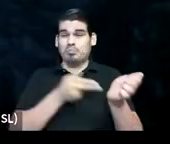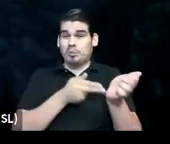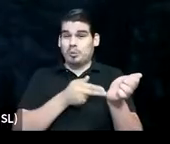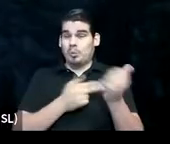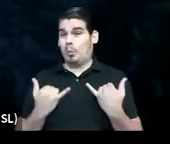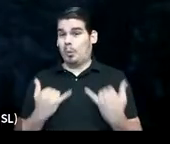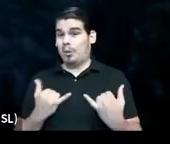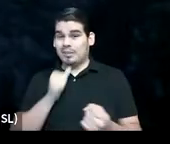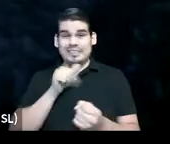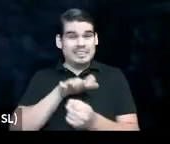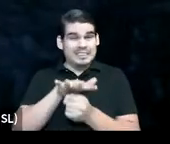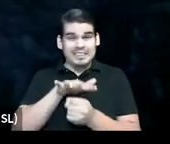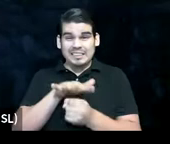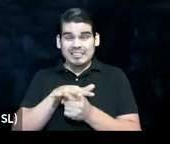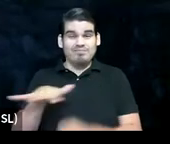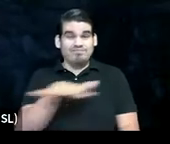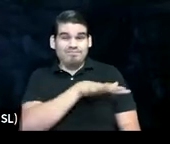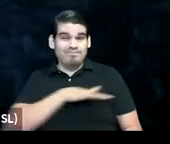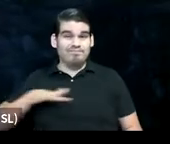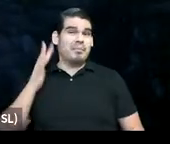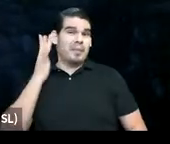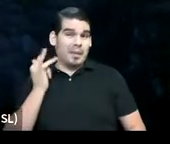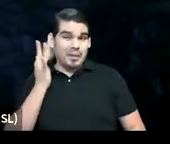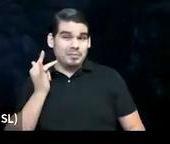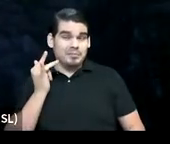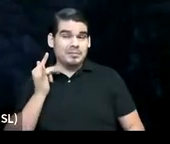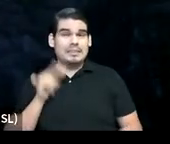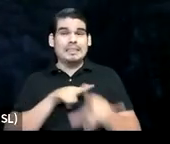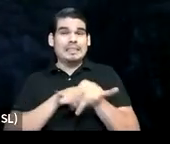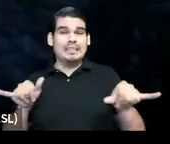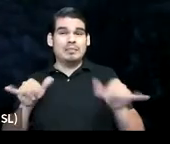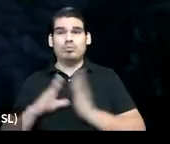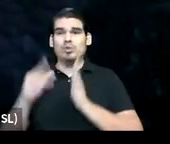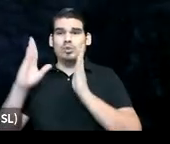we want to write a resolution about getting rid of the lottery system.